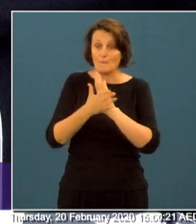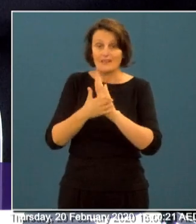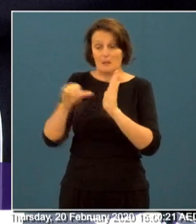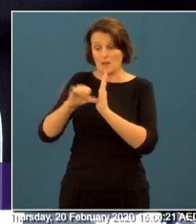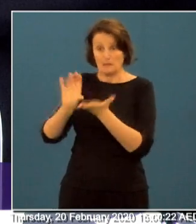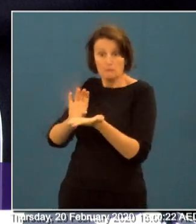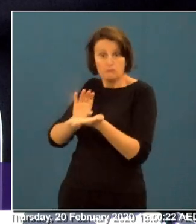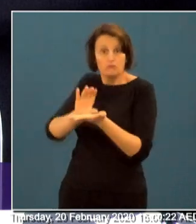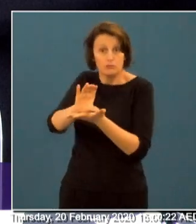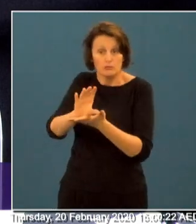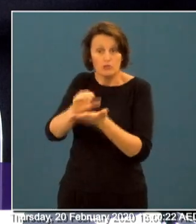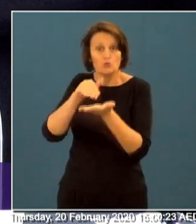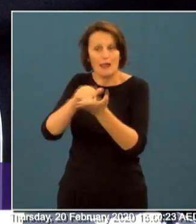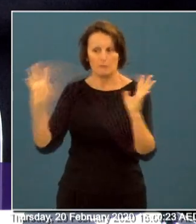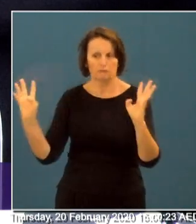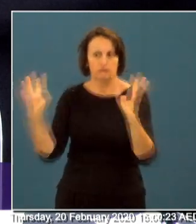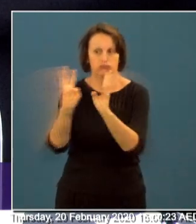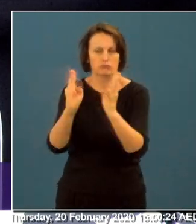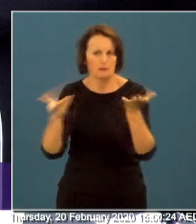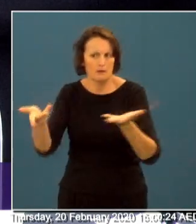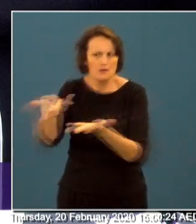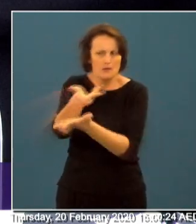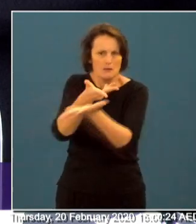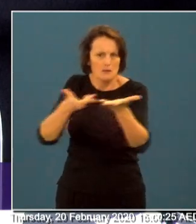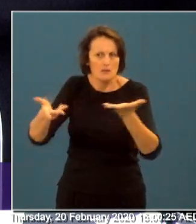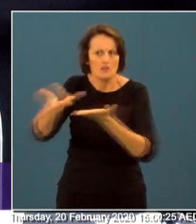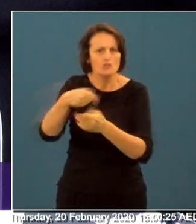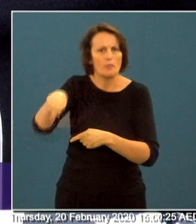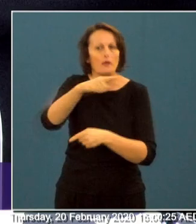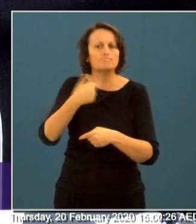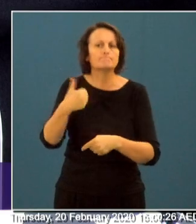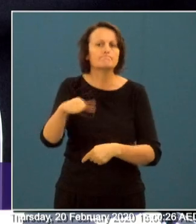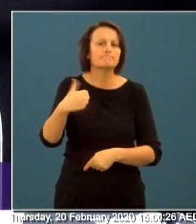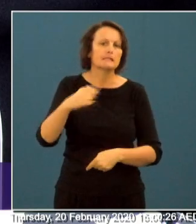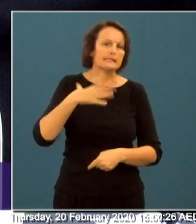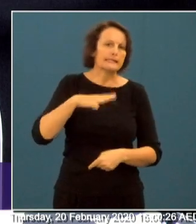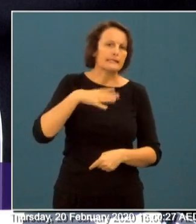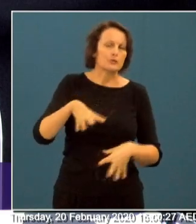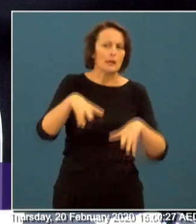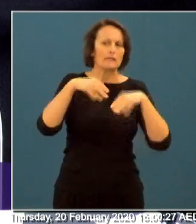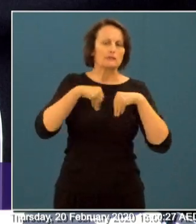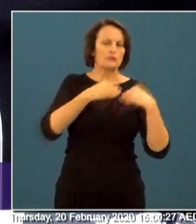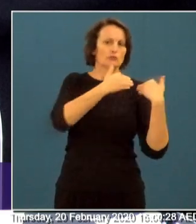and embedding an accountability at the highest levels for improving the health of people with intellectual disability.